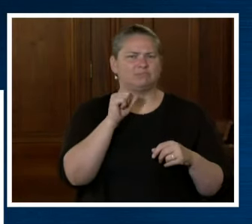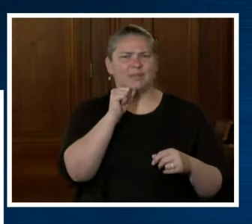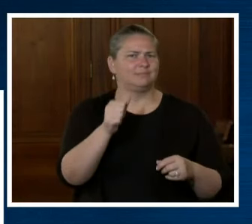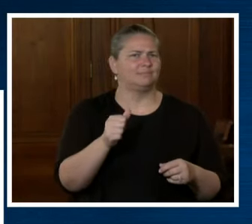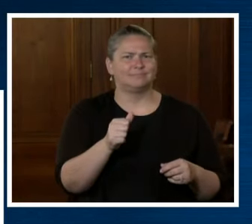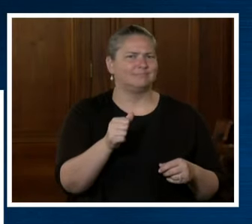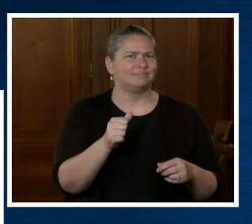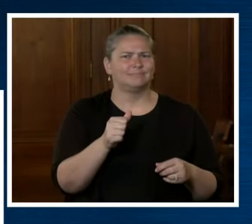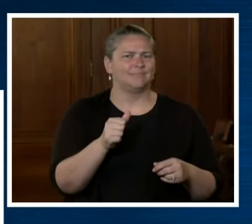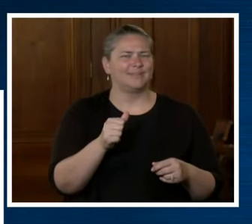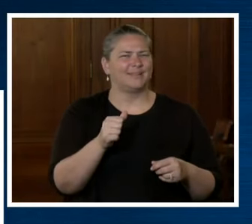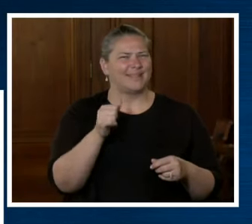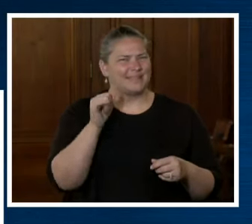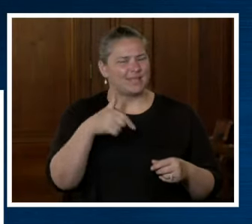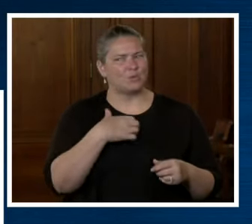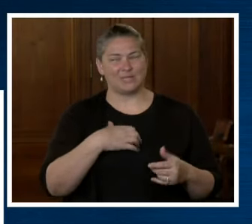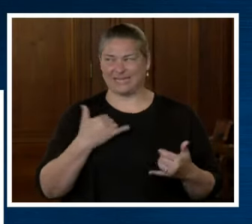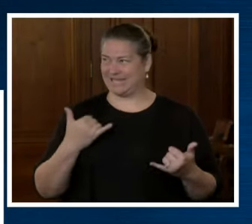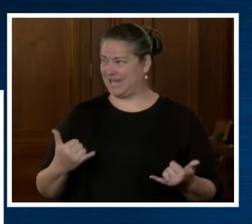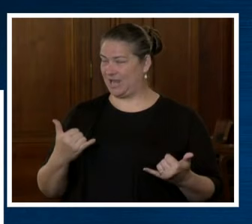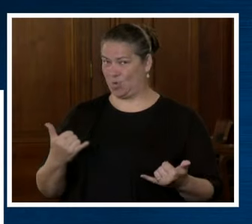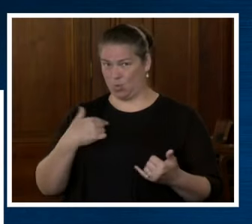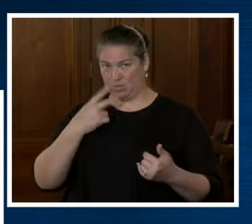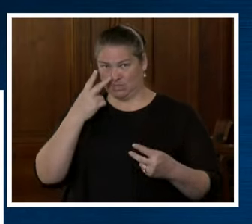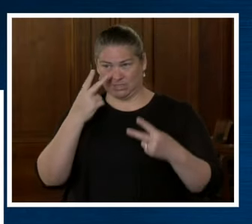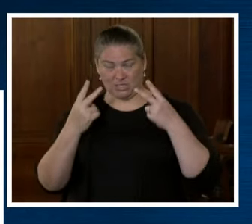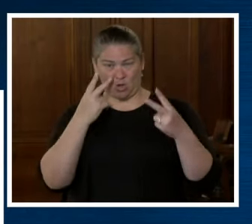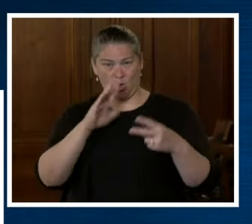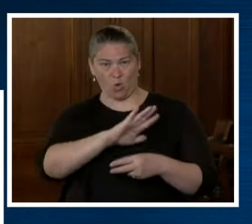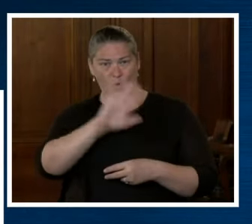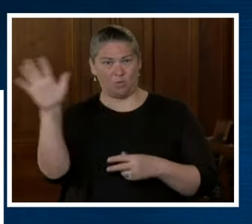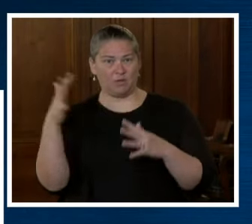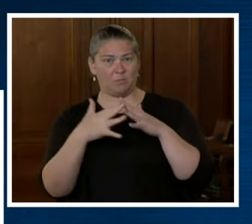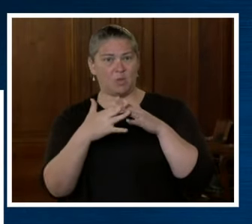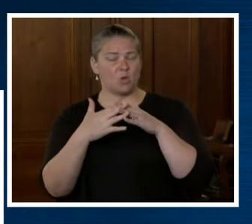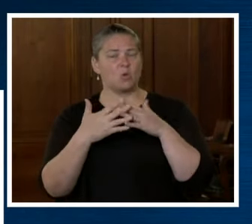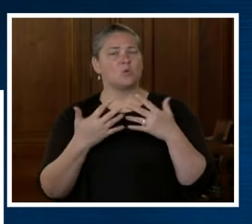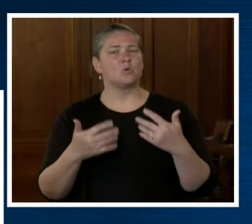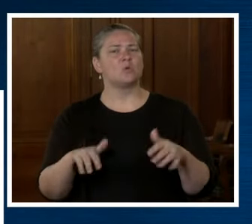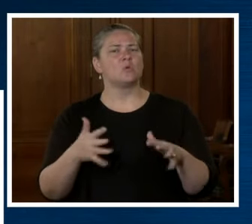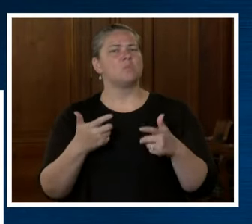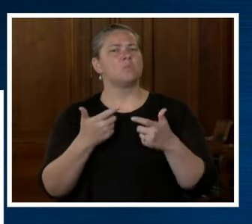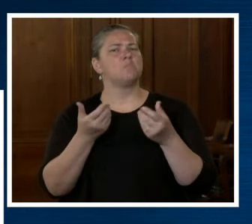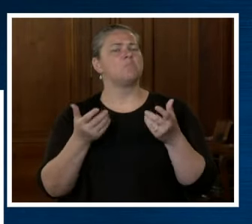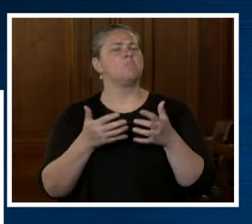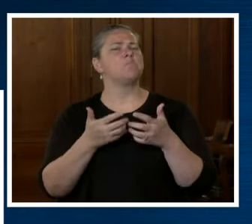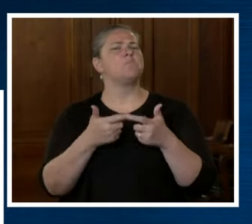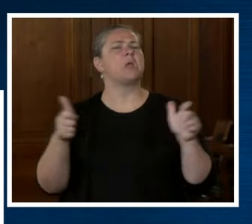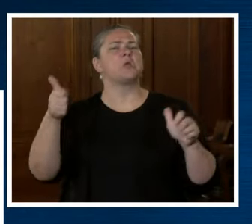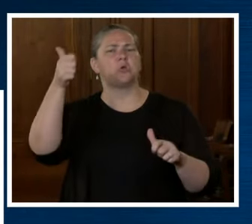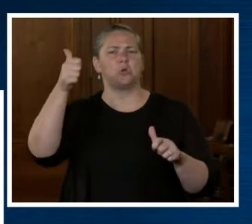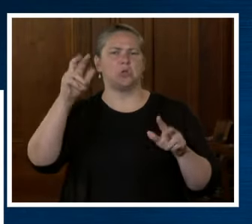TOO FAST OR WHAT WE'RE DOING TOO SLOW, WE'RE FOLLOWING THAT